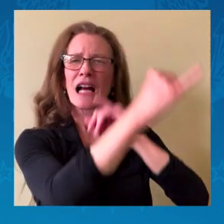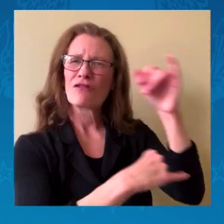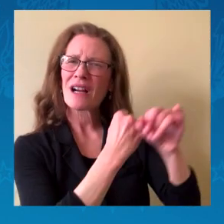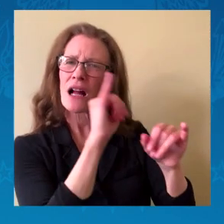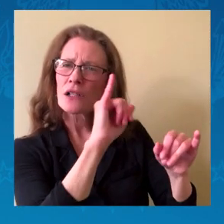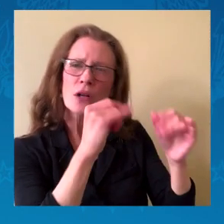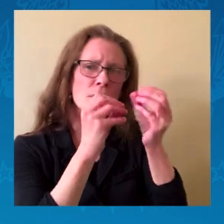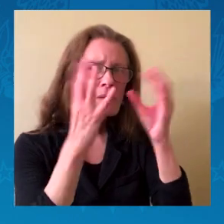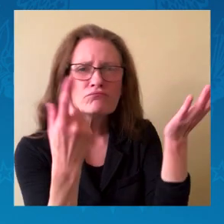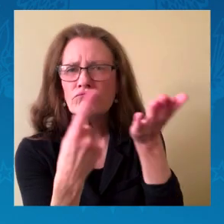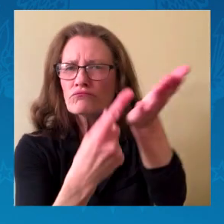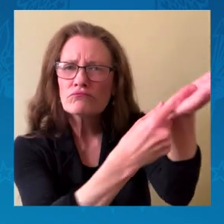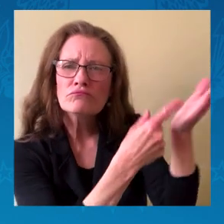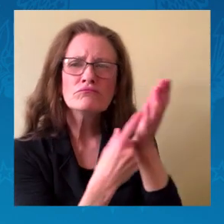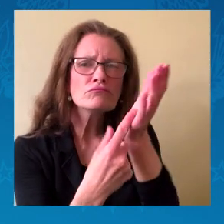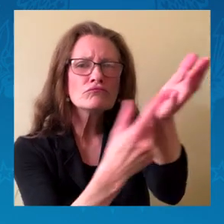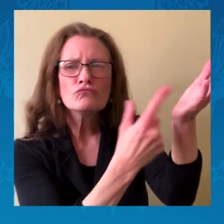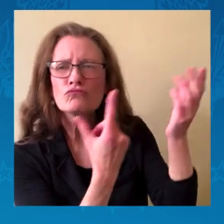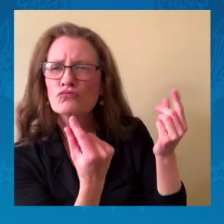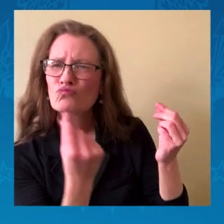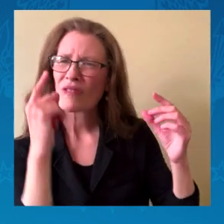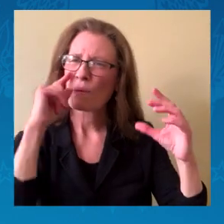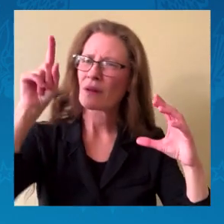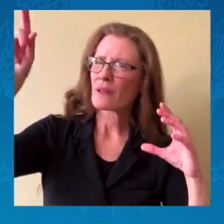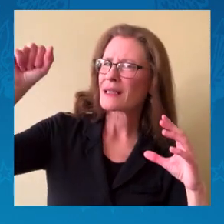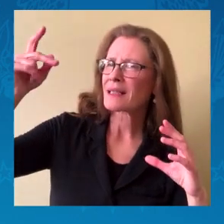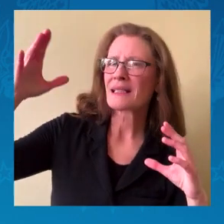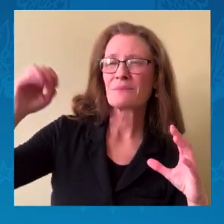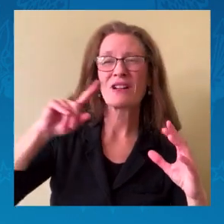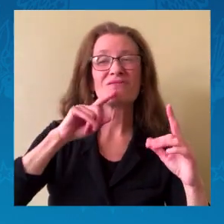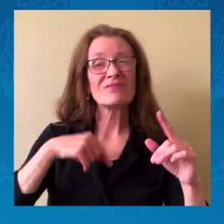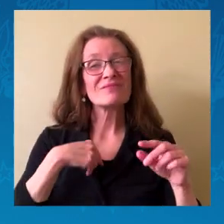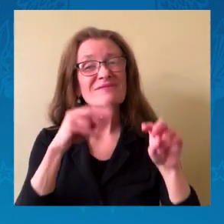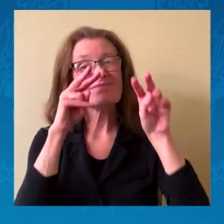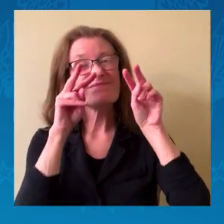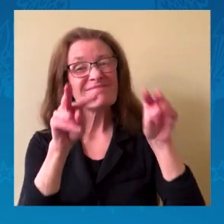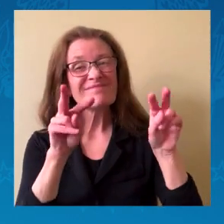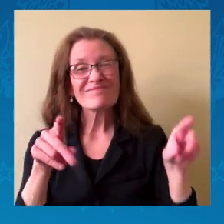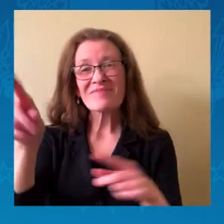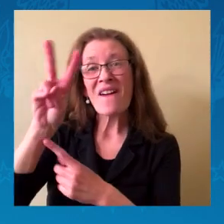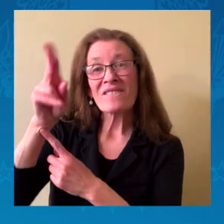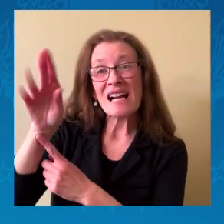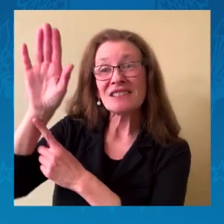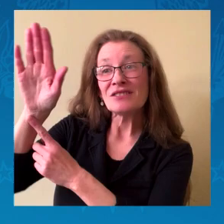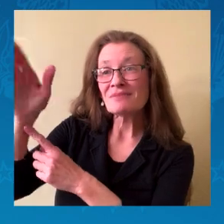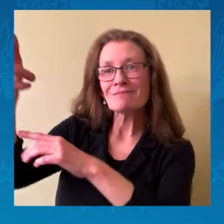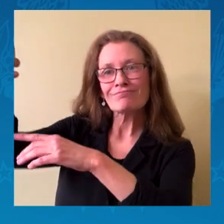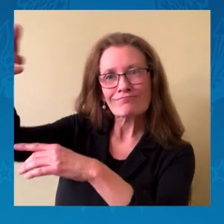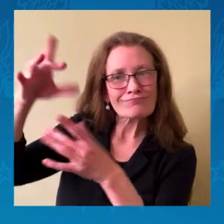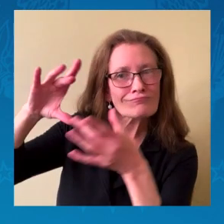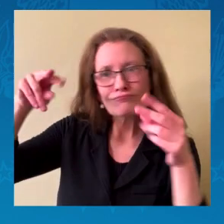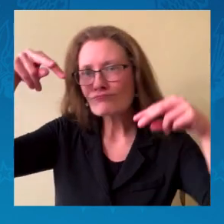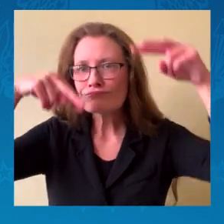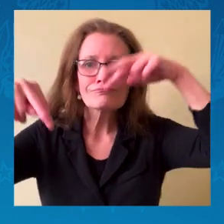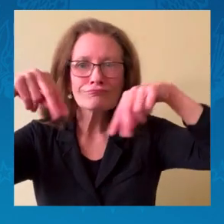Madam Vice President, working with my colleagues here on stage, working with our partners around the world in this endeavor as we move forward. Thank you.